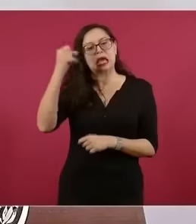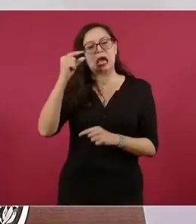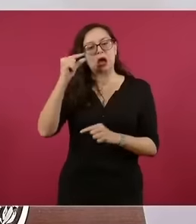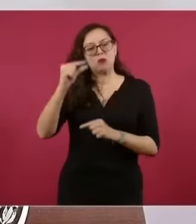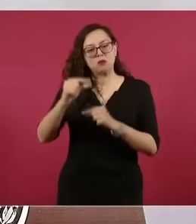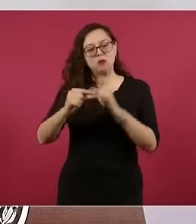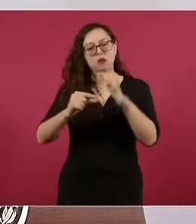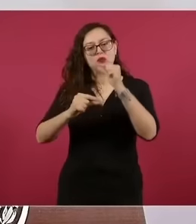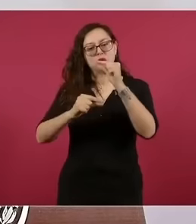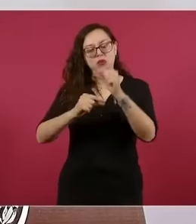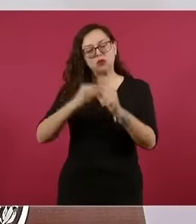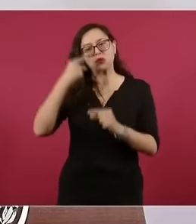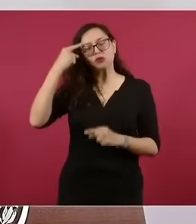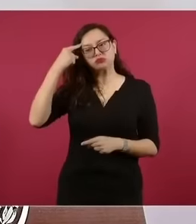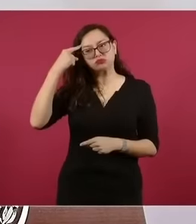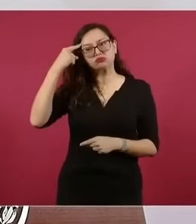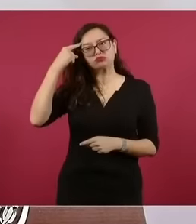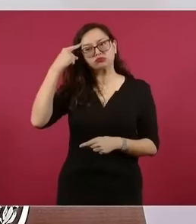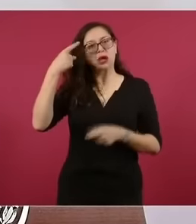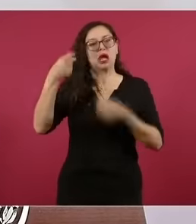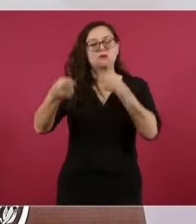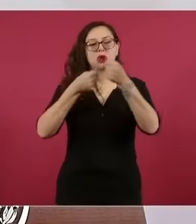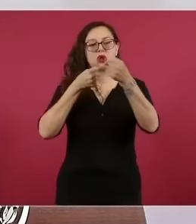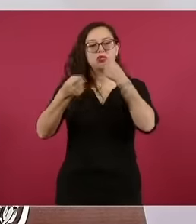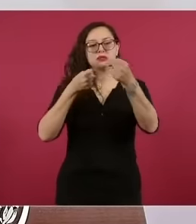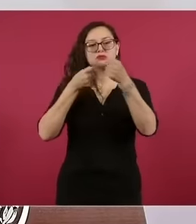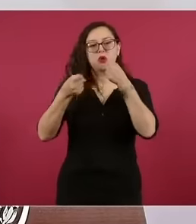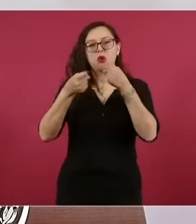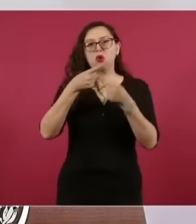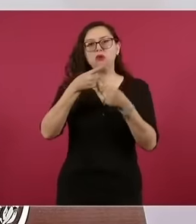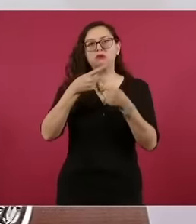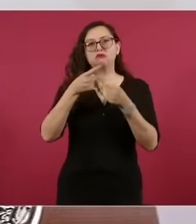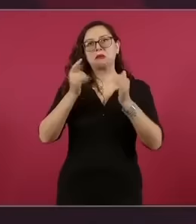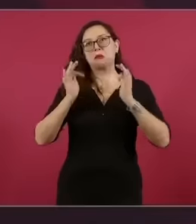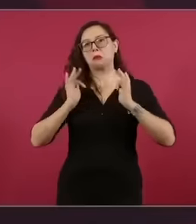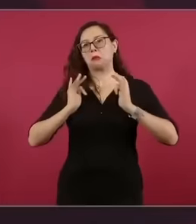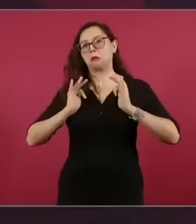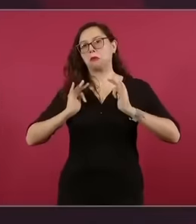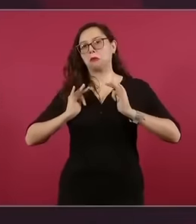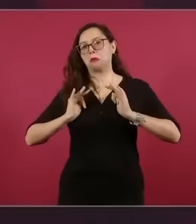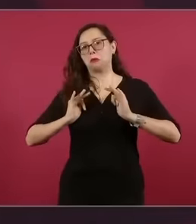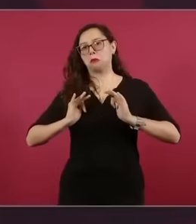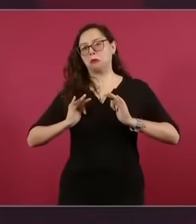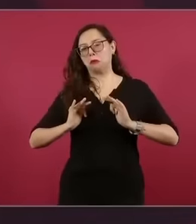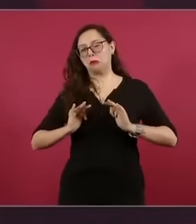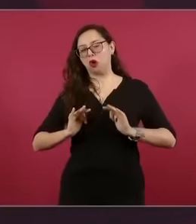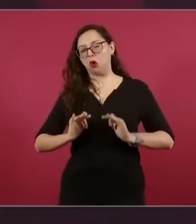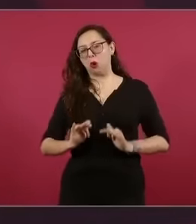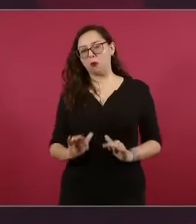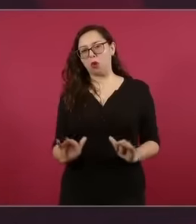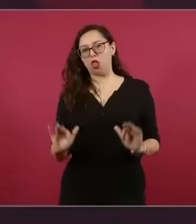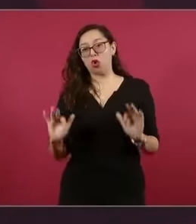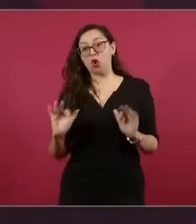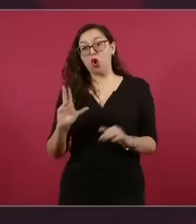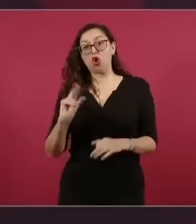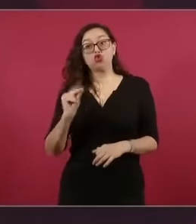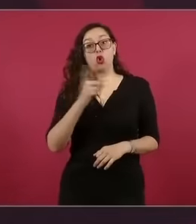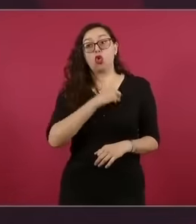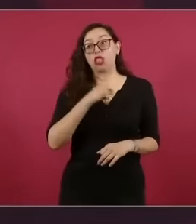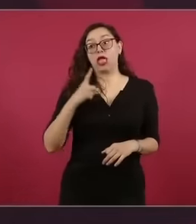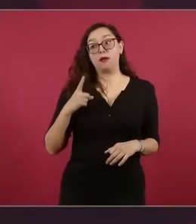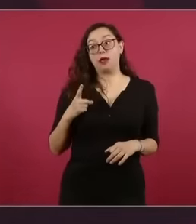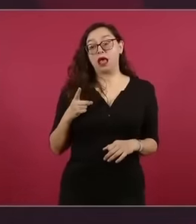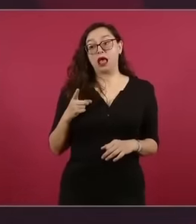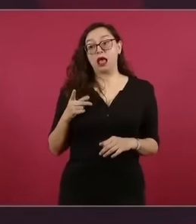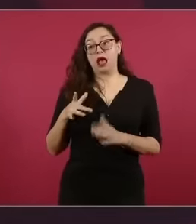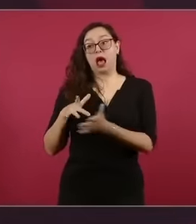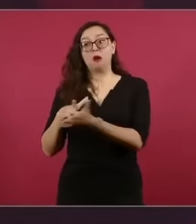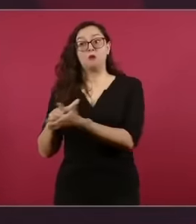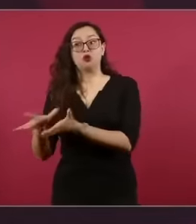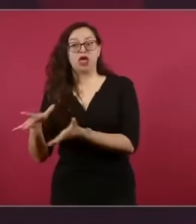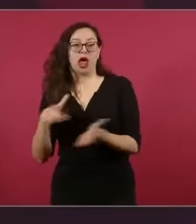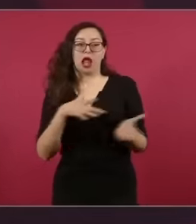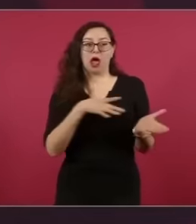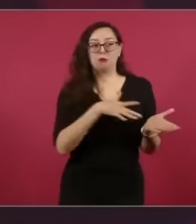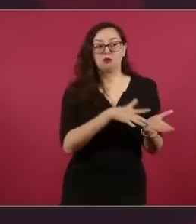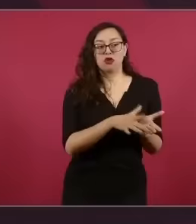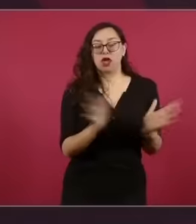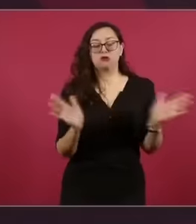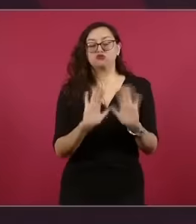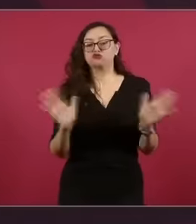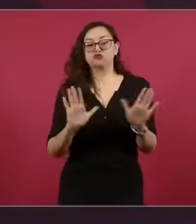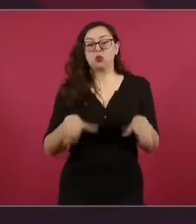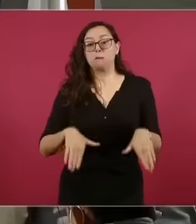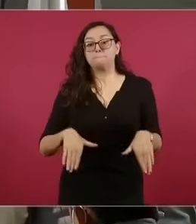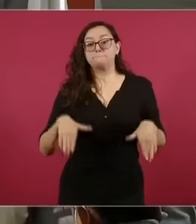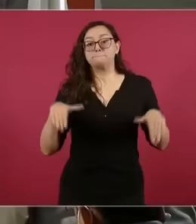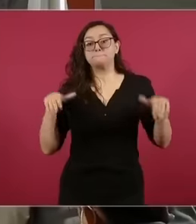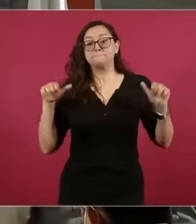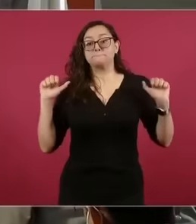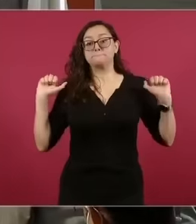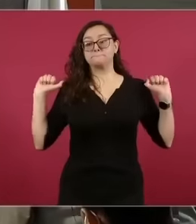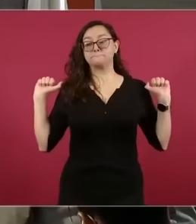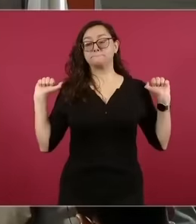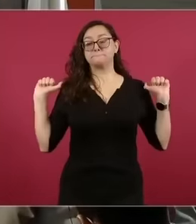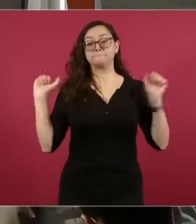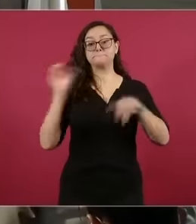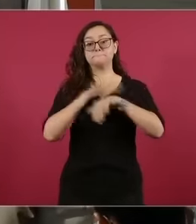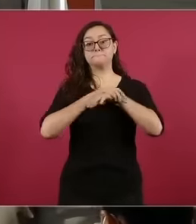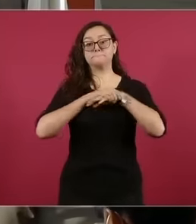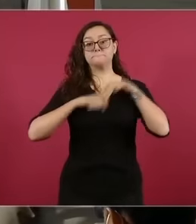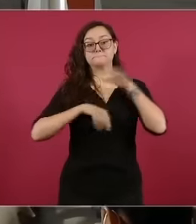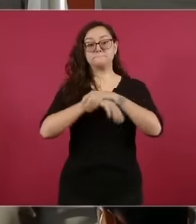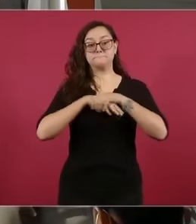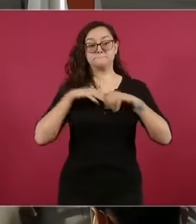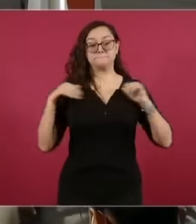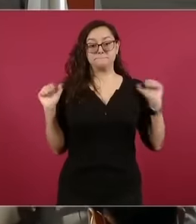take sides was introduced into journalism, and of course it is just another simulation because those who maintained that one should not take